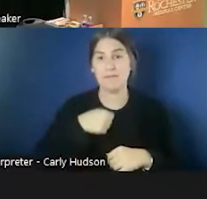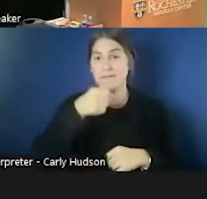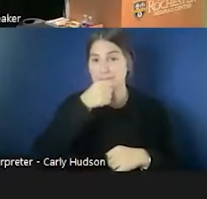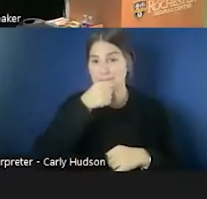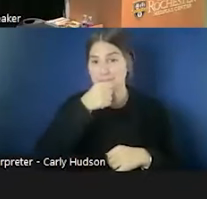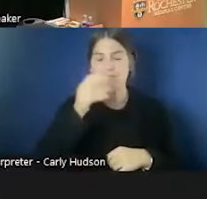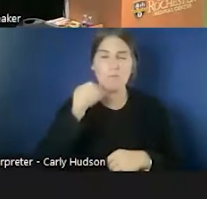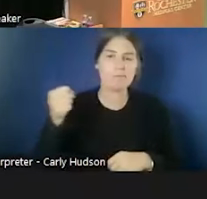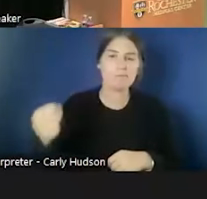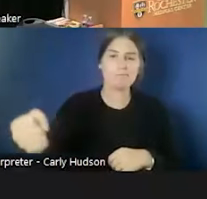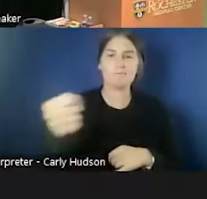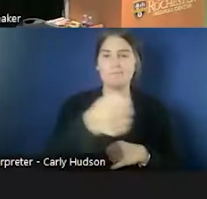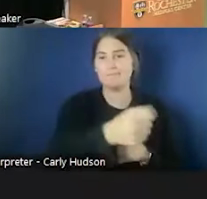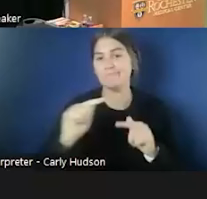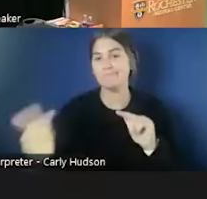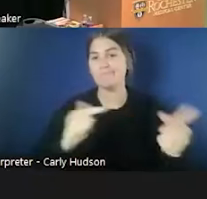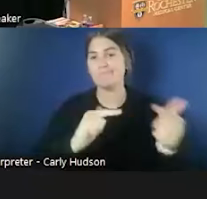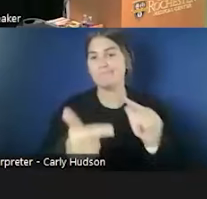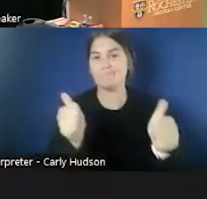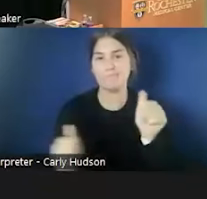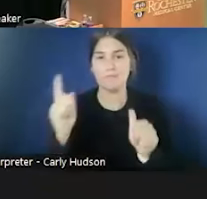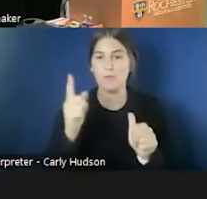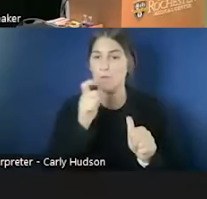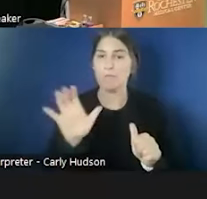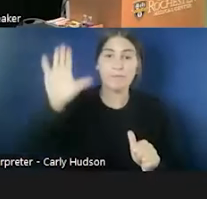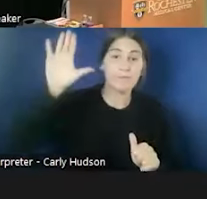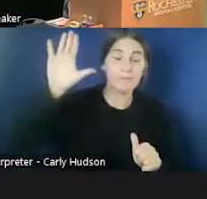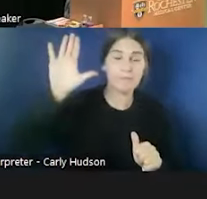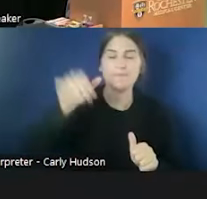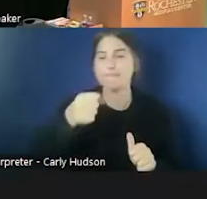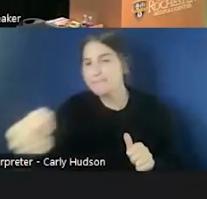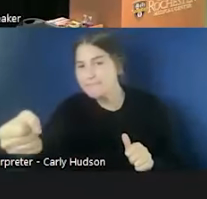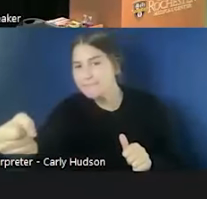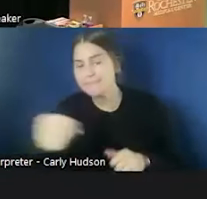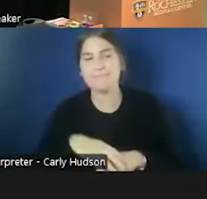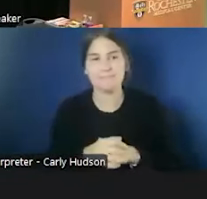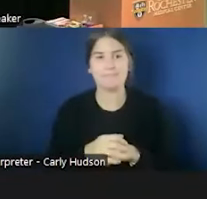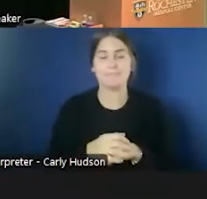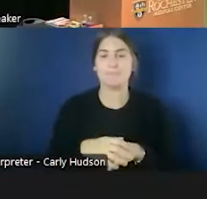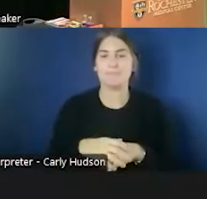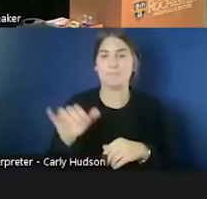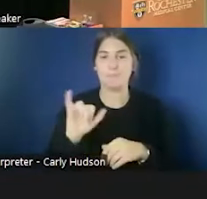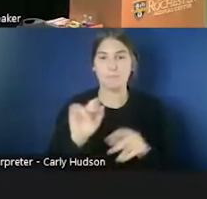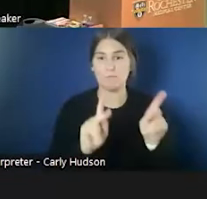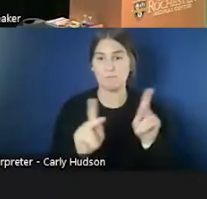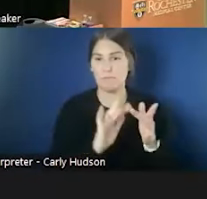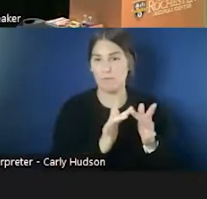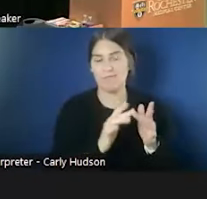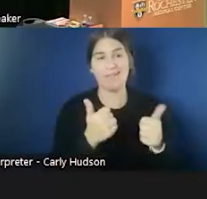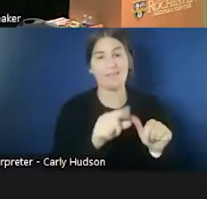around to anybody who raises their hand and we'll also take questions uh from the folks online uh